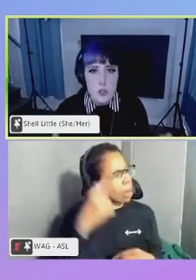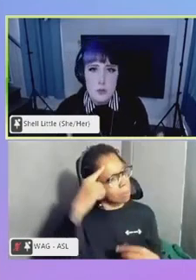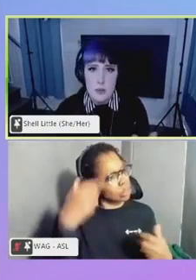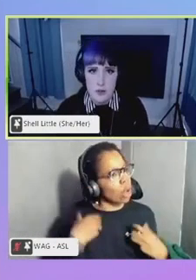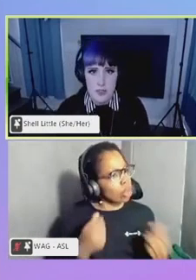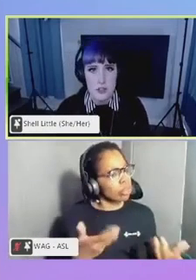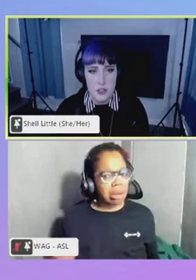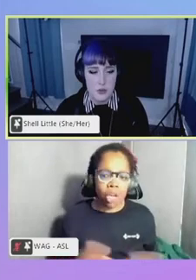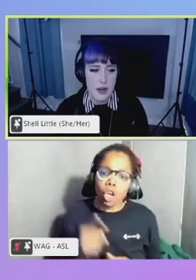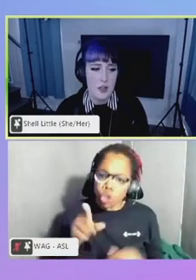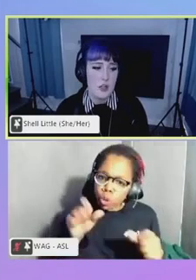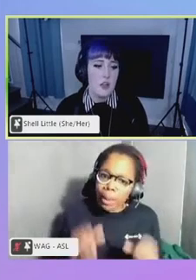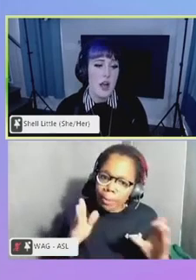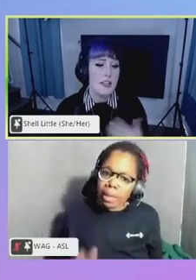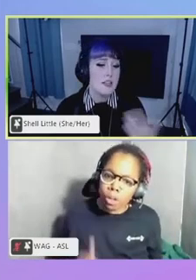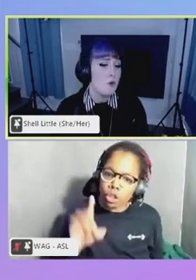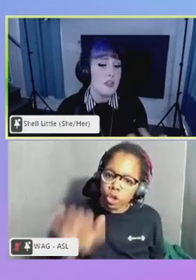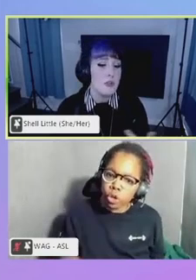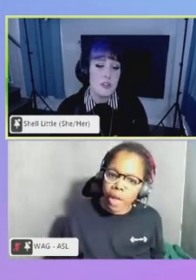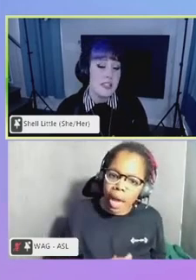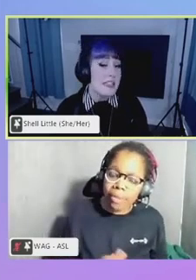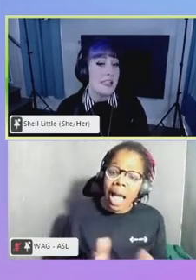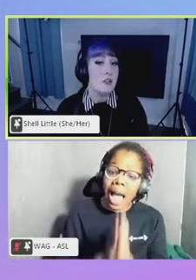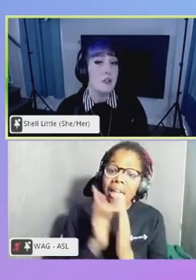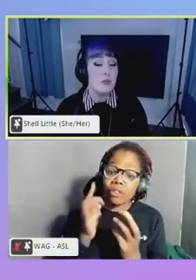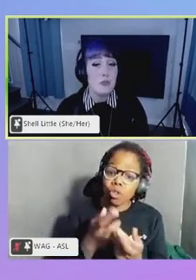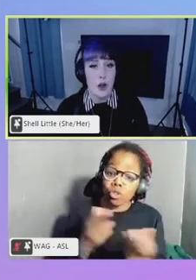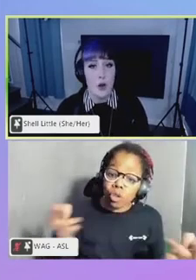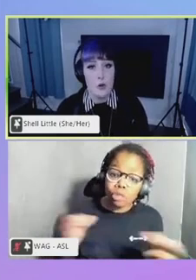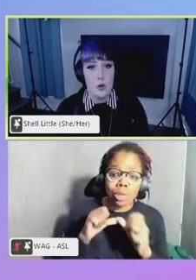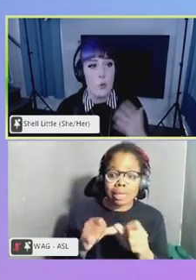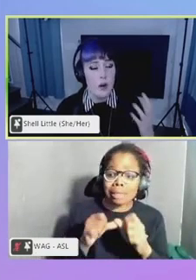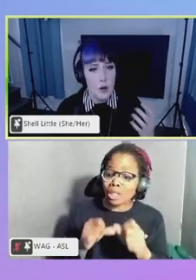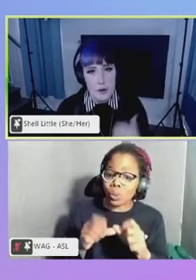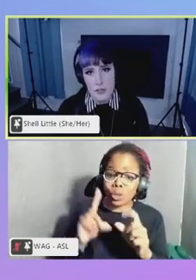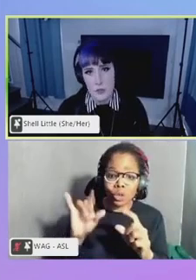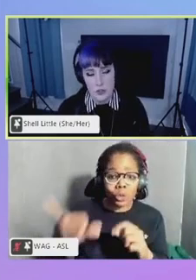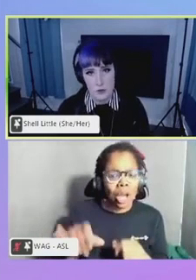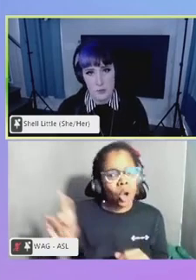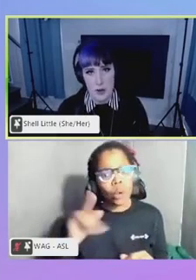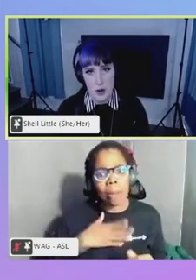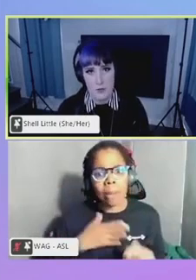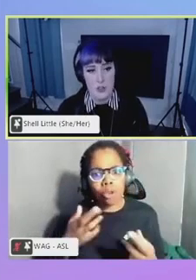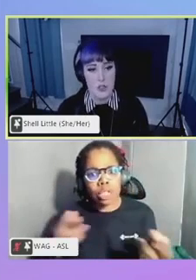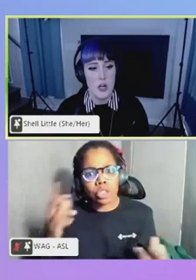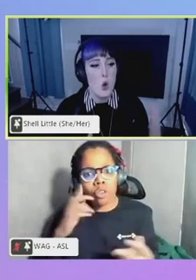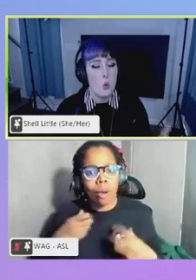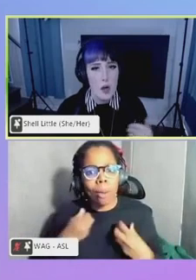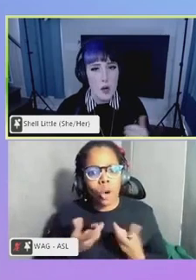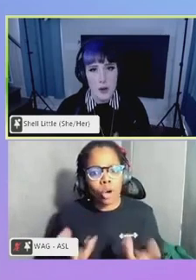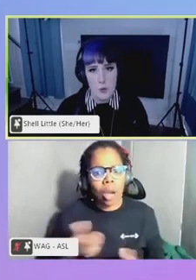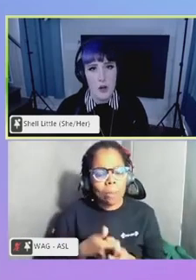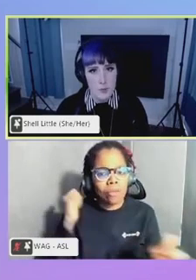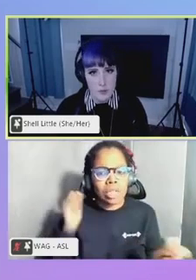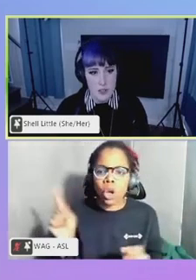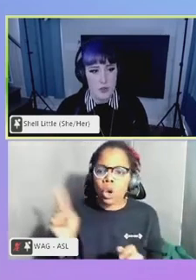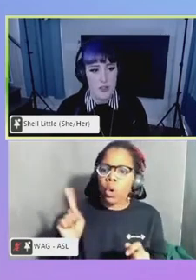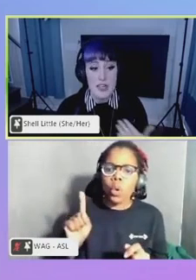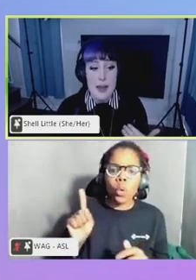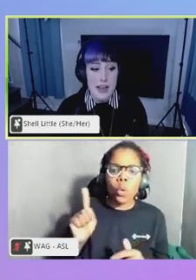some people need you to be the person with the invisible disabilities to make your marriage are aware of your concerns. Oh, I never thought about that mental health